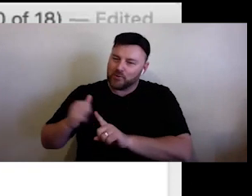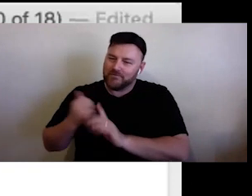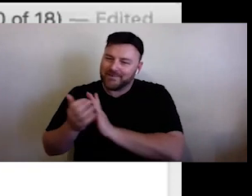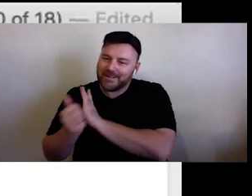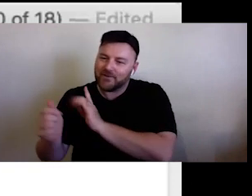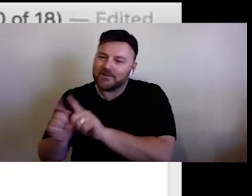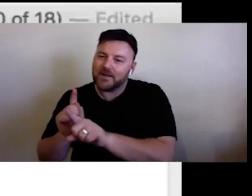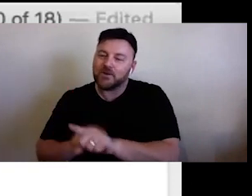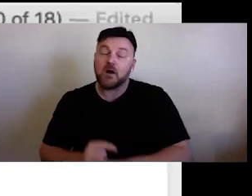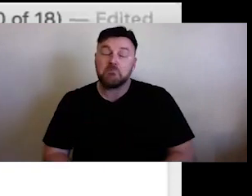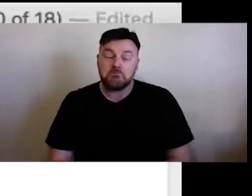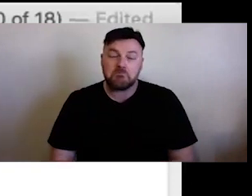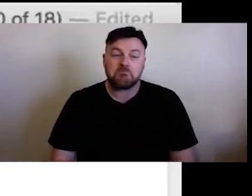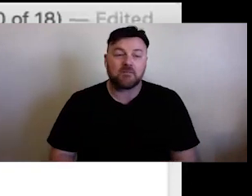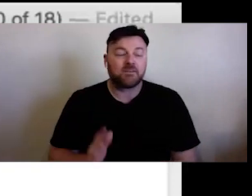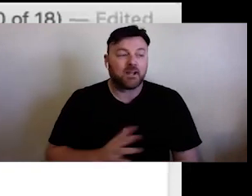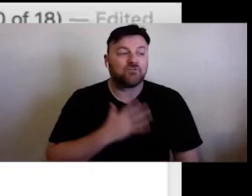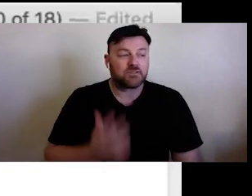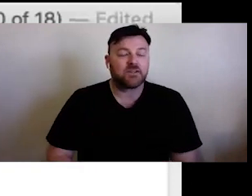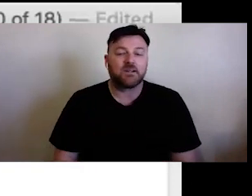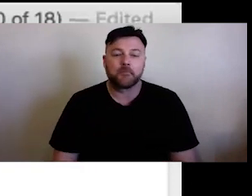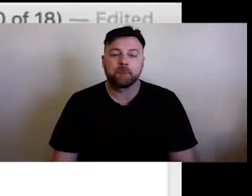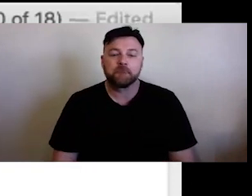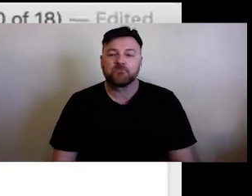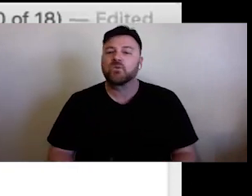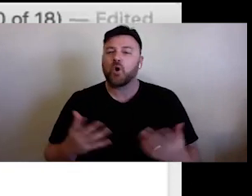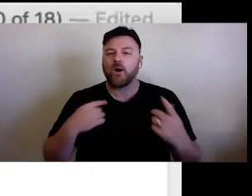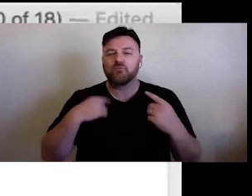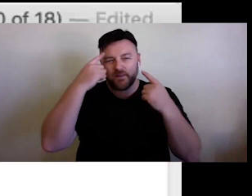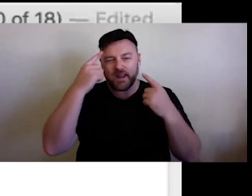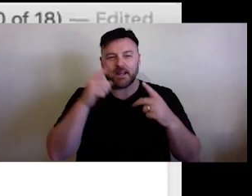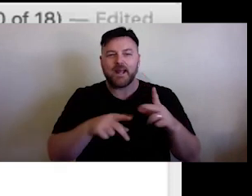trying to pick up novel ideas, you can head over to YouTube's culture